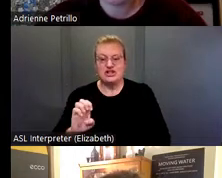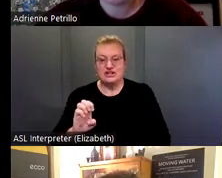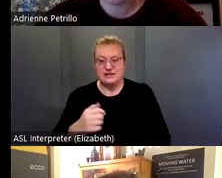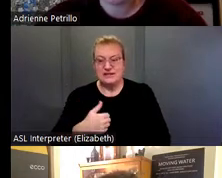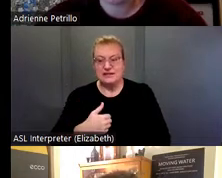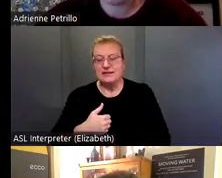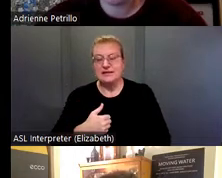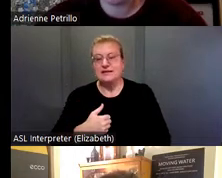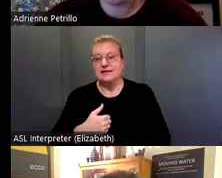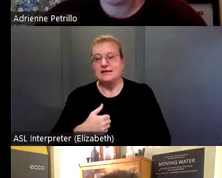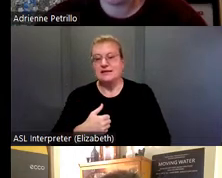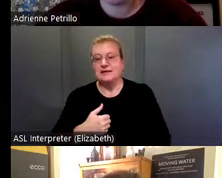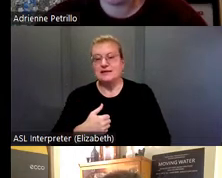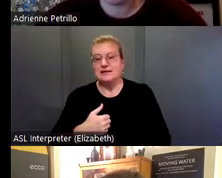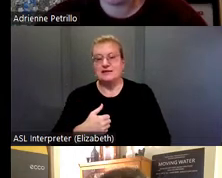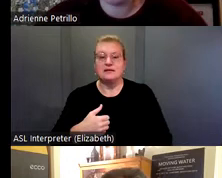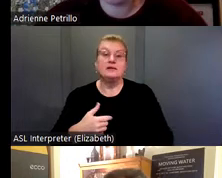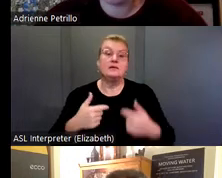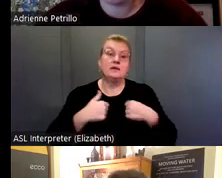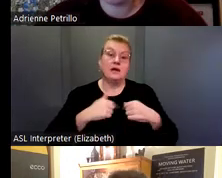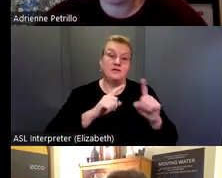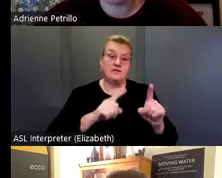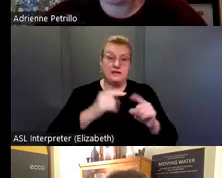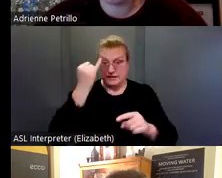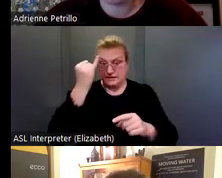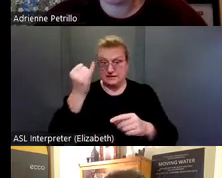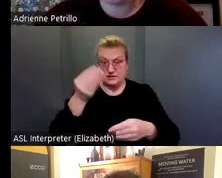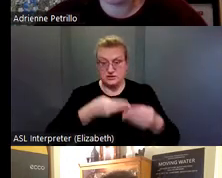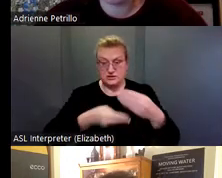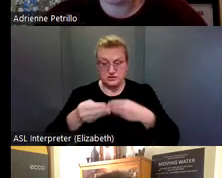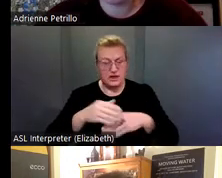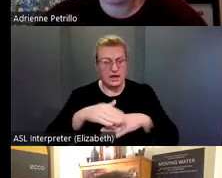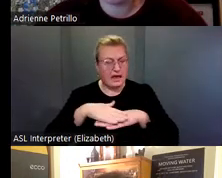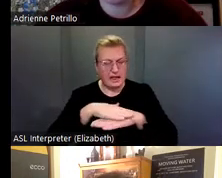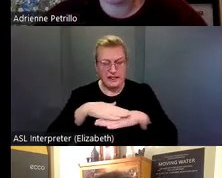and I have attended Idea Swap for at least 10 years,